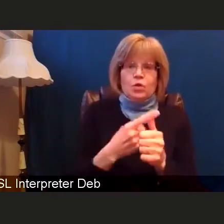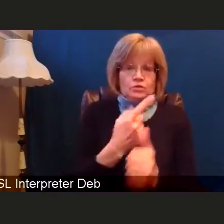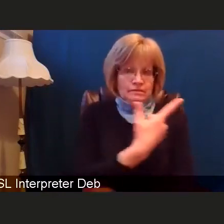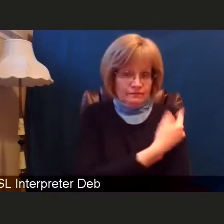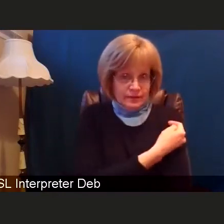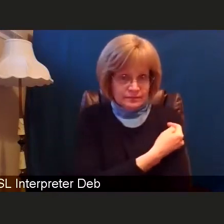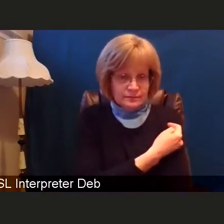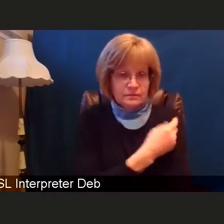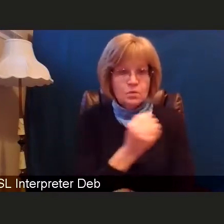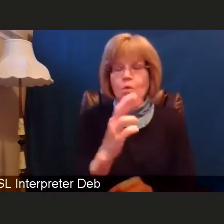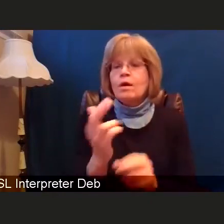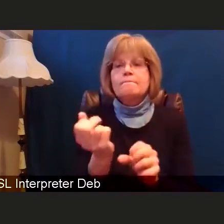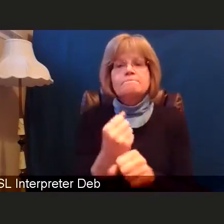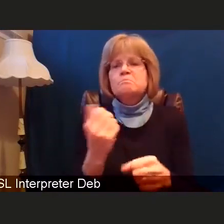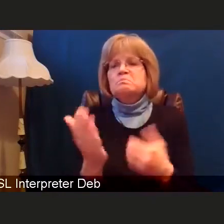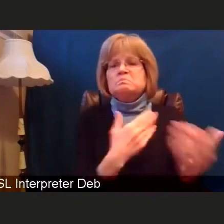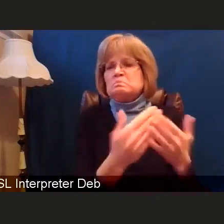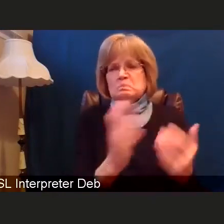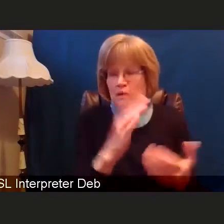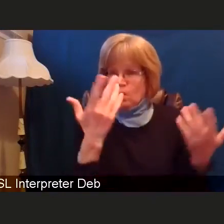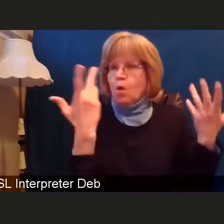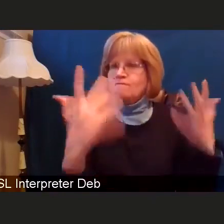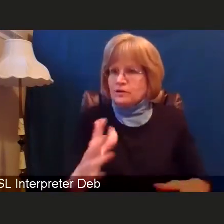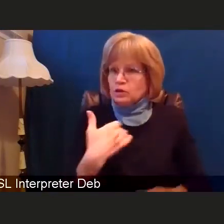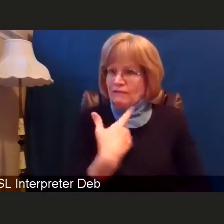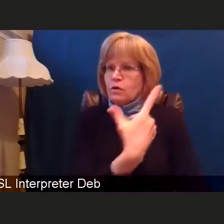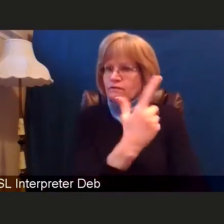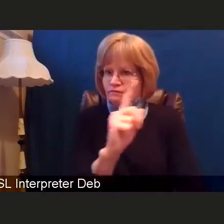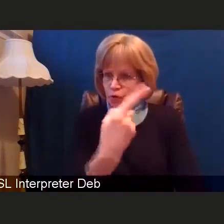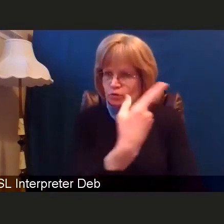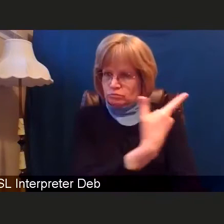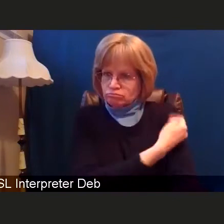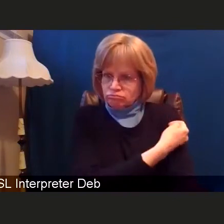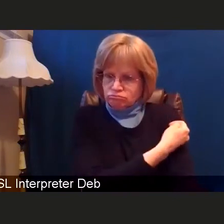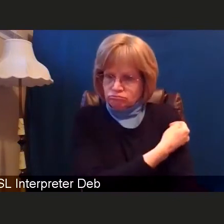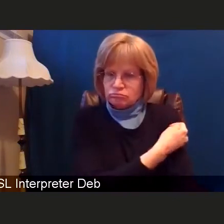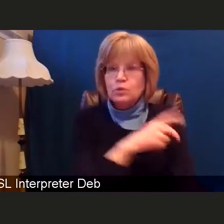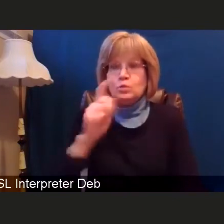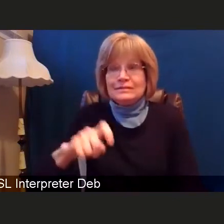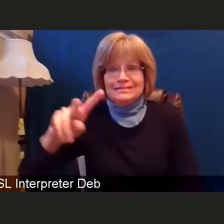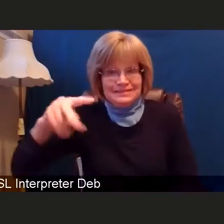however you got your first dose that you need to get your second dose, you know make sure and sign up with us